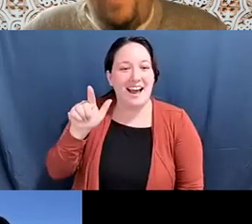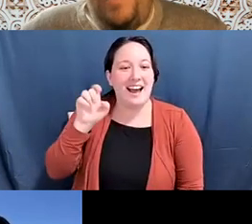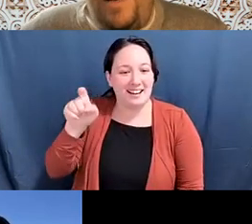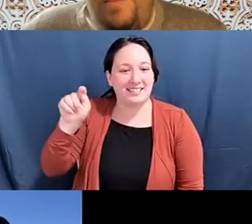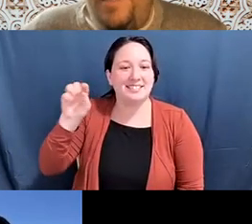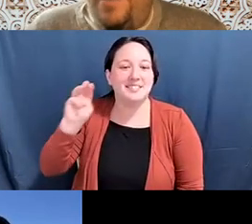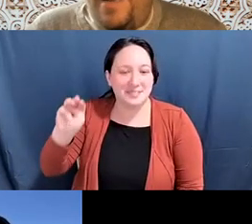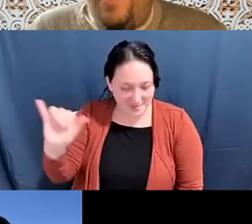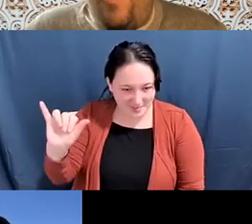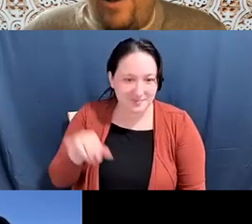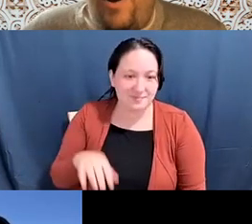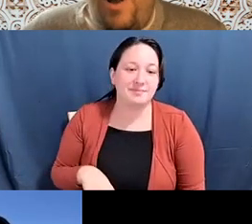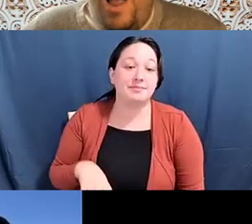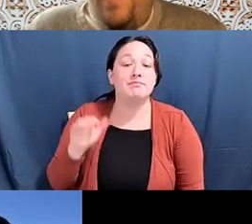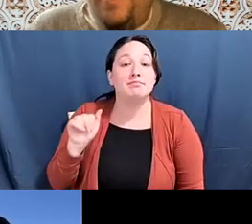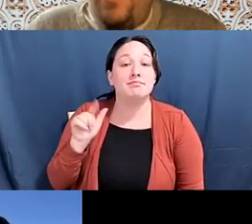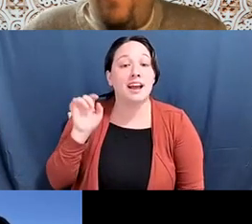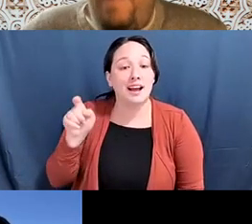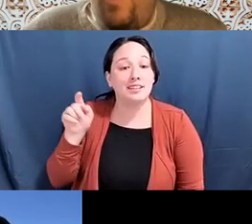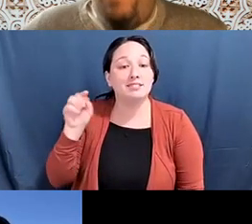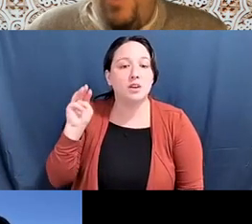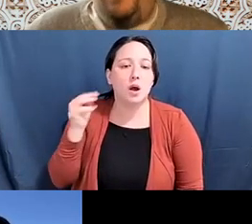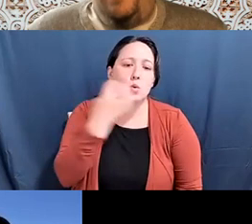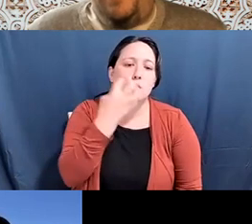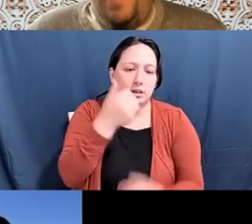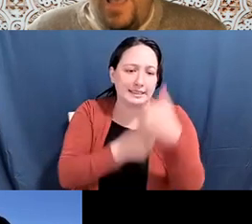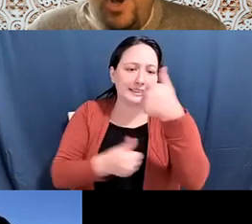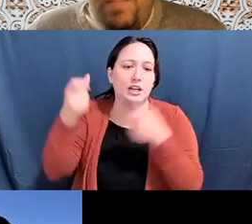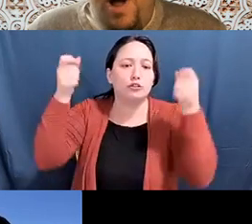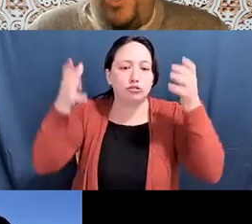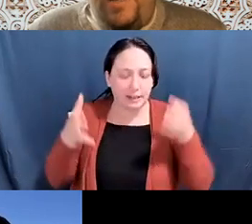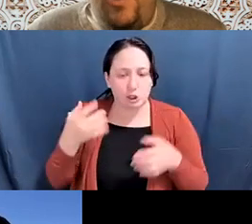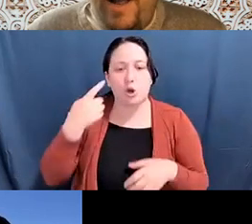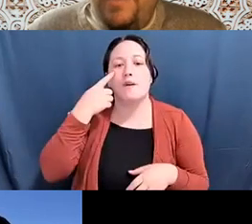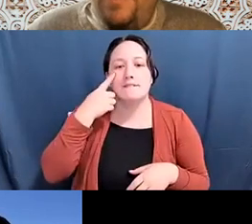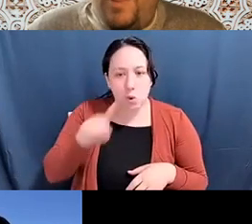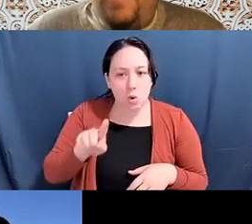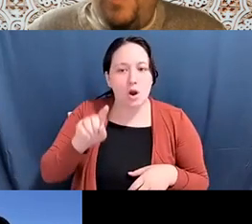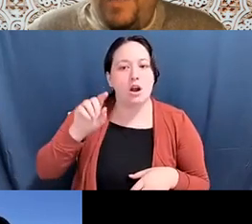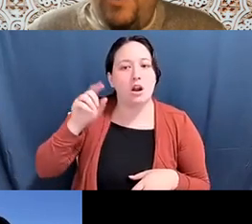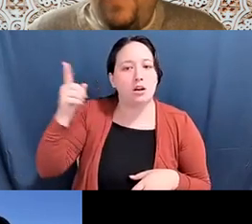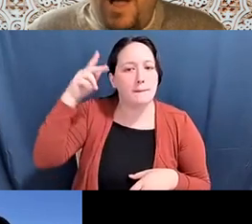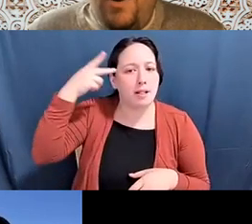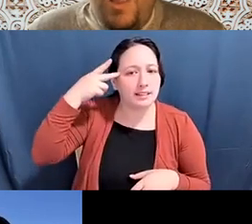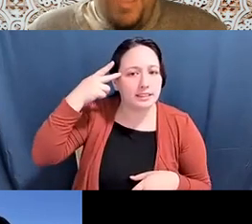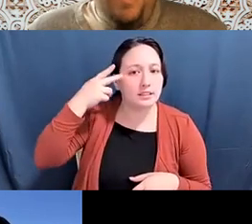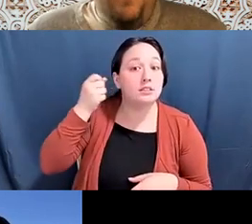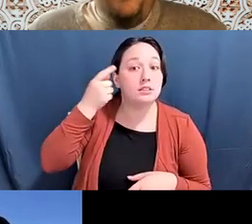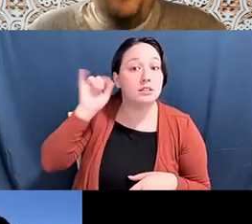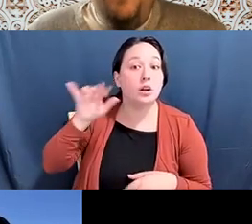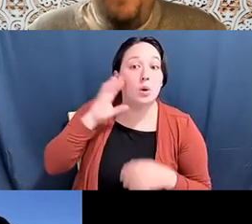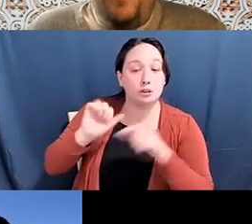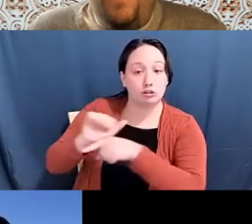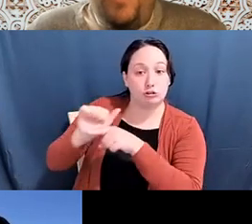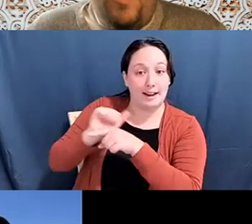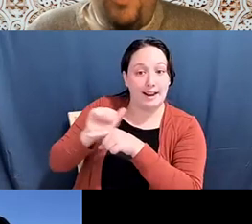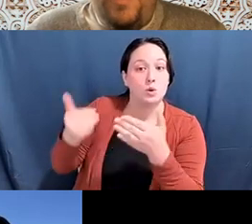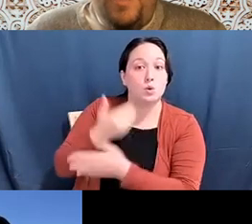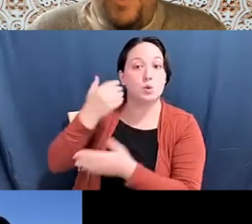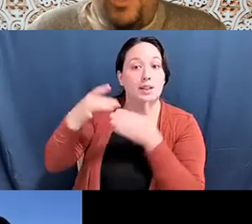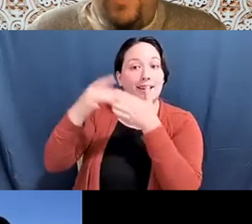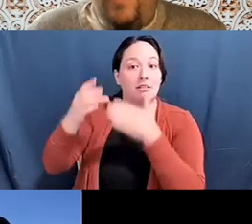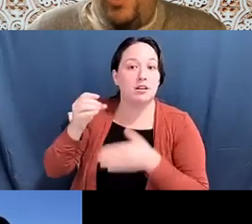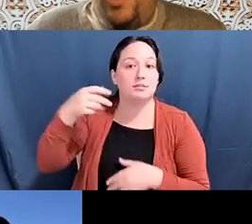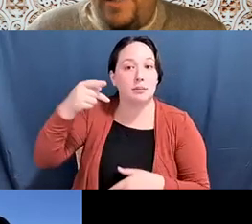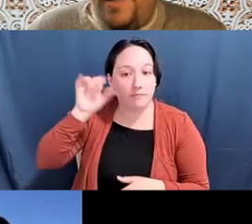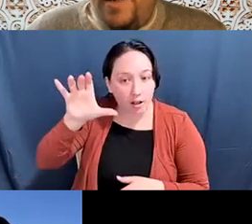Kyle Livie (he/him/his): Alex T. Tom is the Executive Director of the Center for Empowered Politics, a new project that trains and develops new leaders of color and grows movement building infrastructure at the intersection of racial justice,